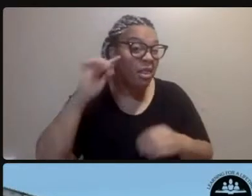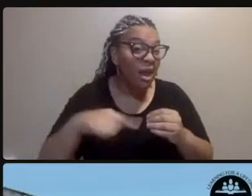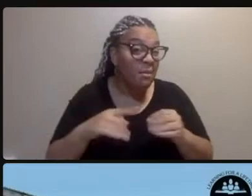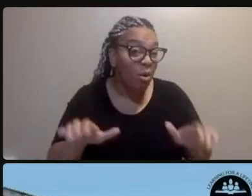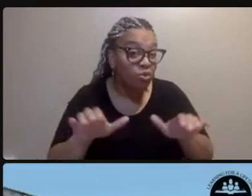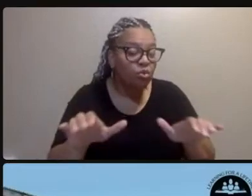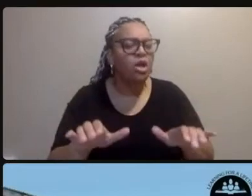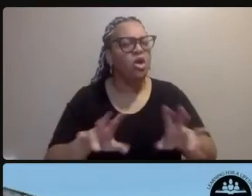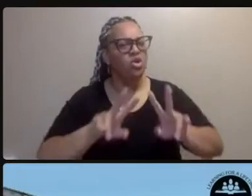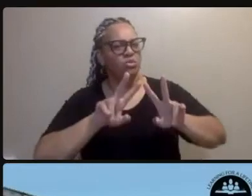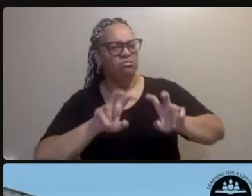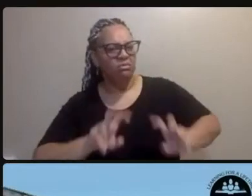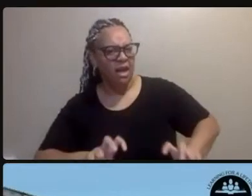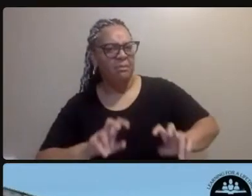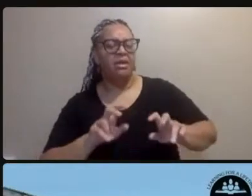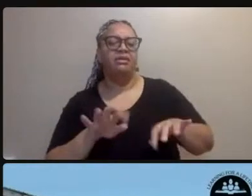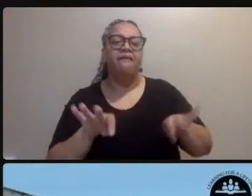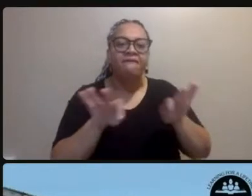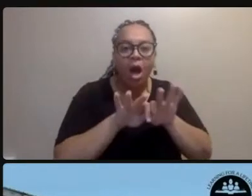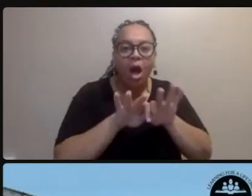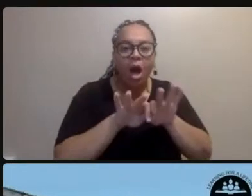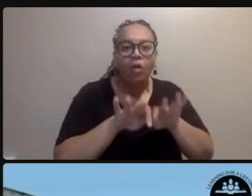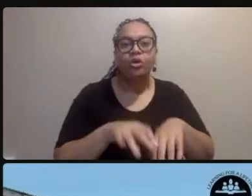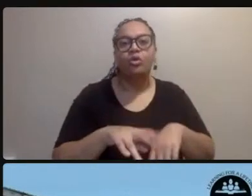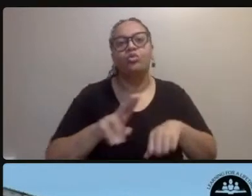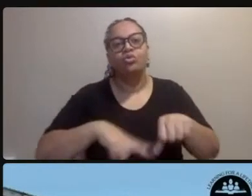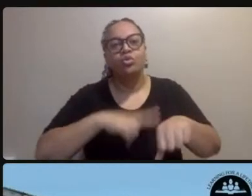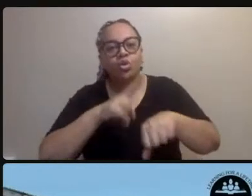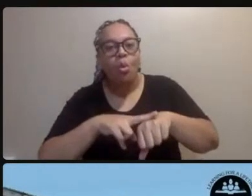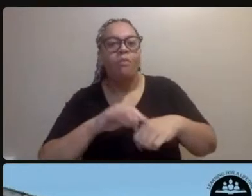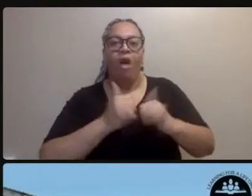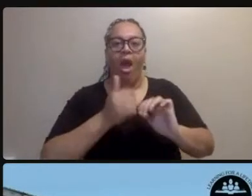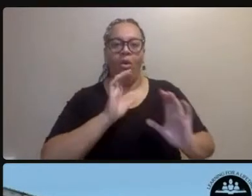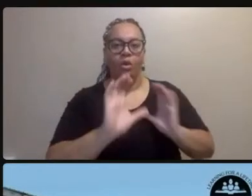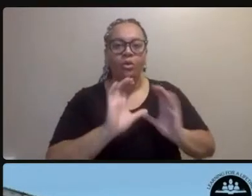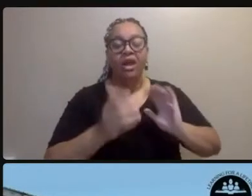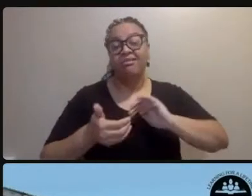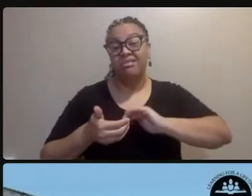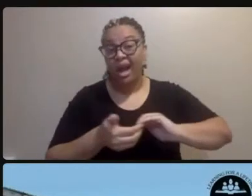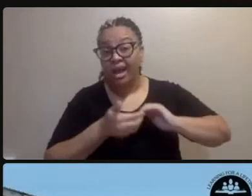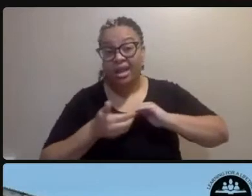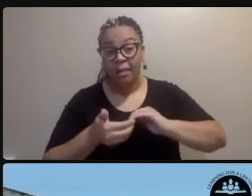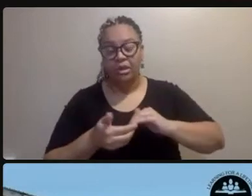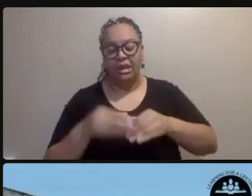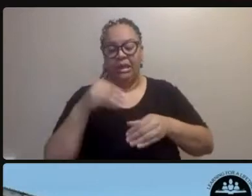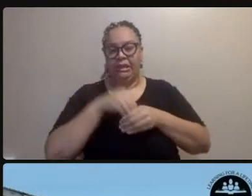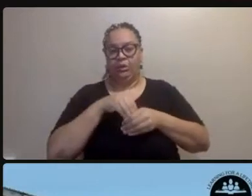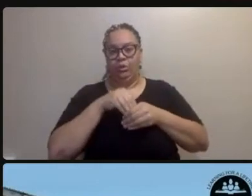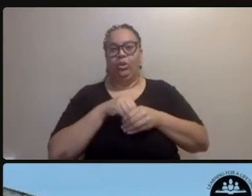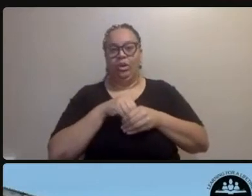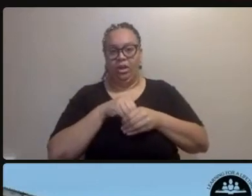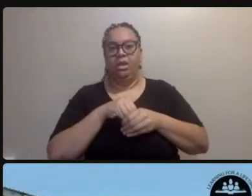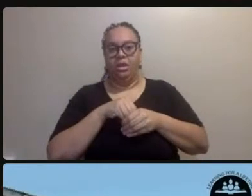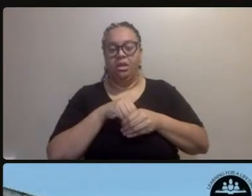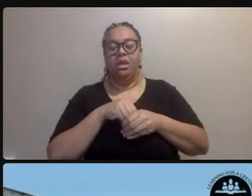THE SECOND THING I THINK THAT THE BOARD SHOULD CONSIDER DOING